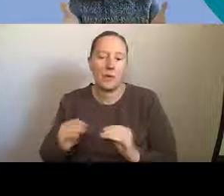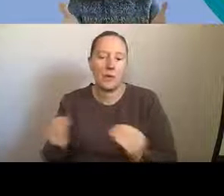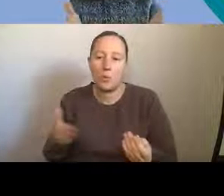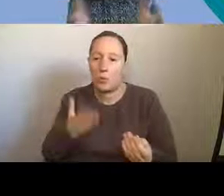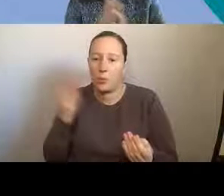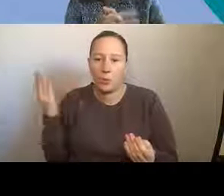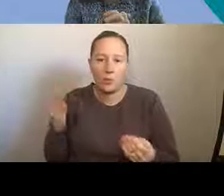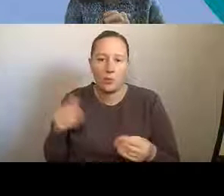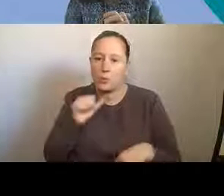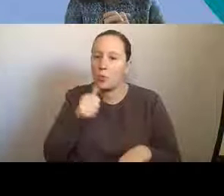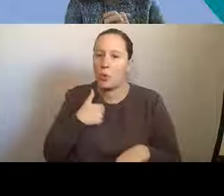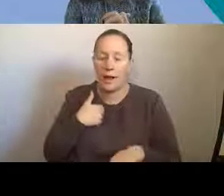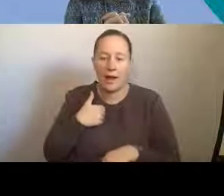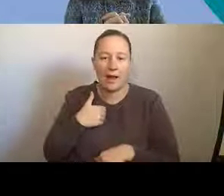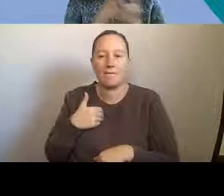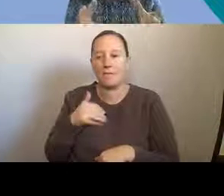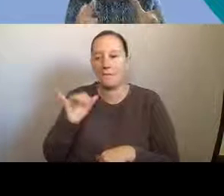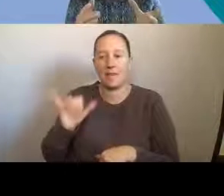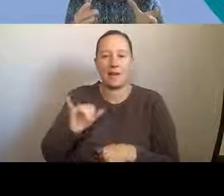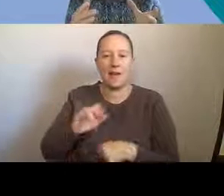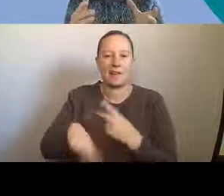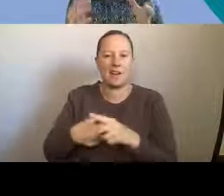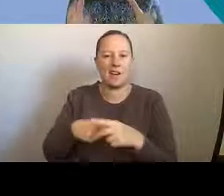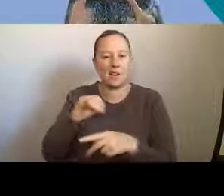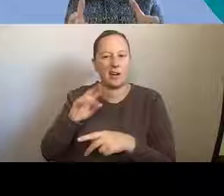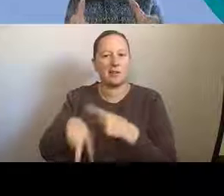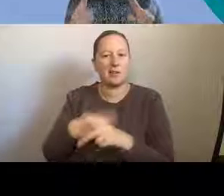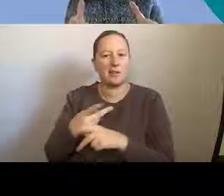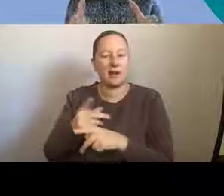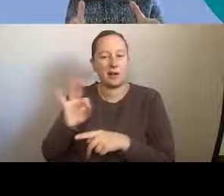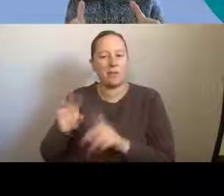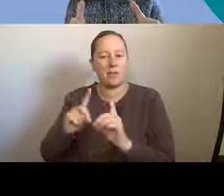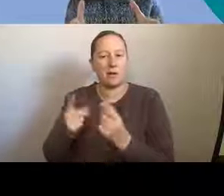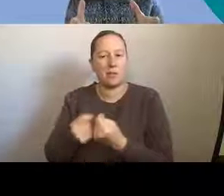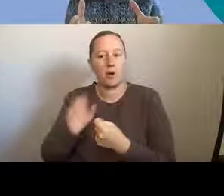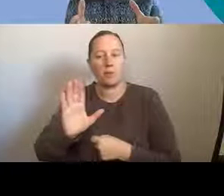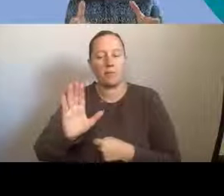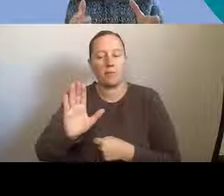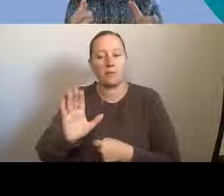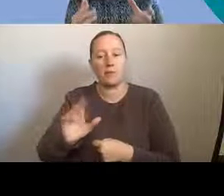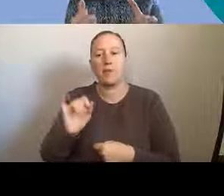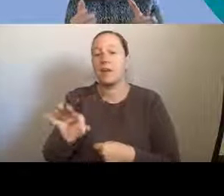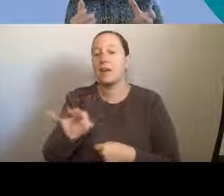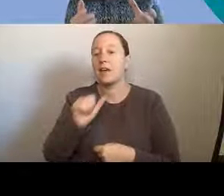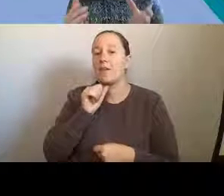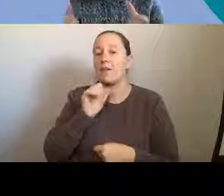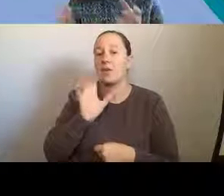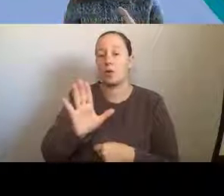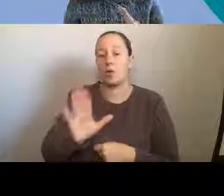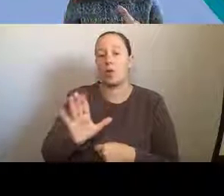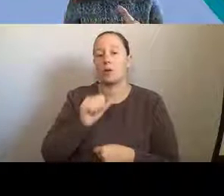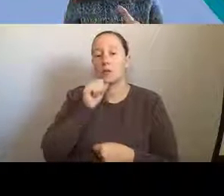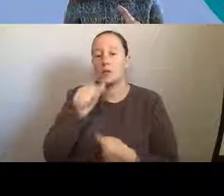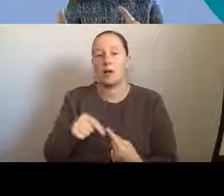in your organization. In which case, if your research is nonexempt human subjects research you probably have to rely